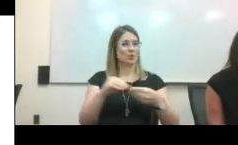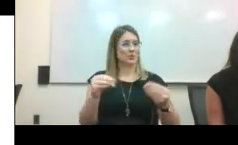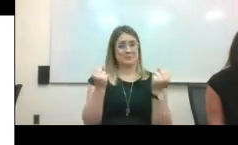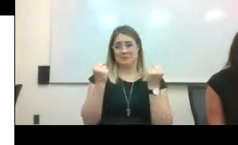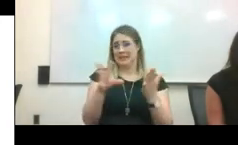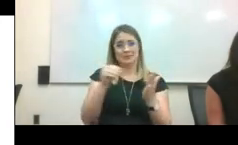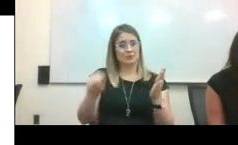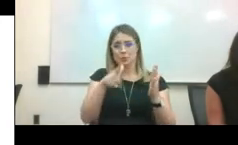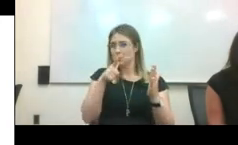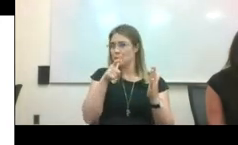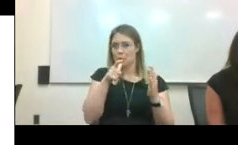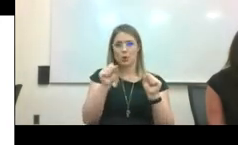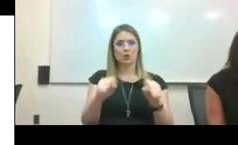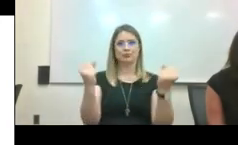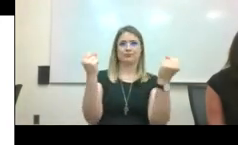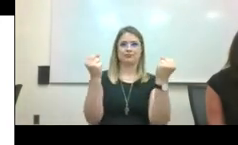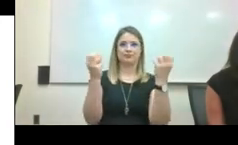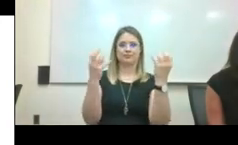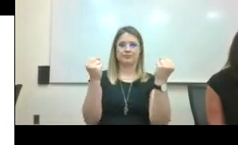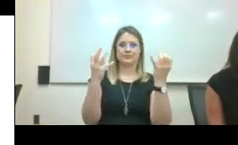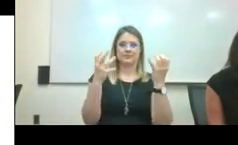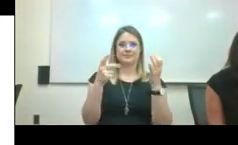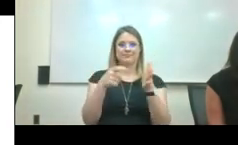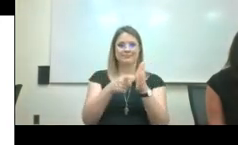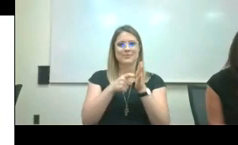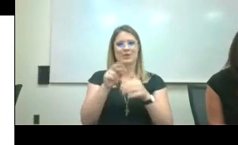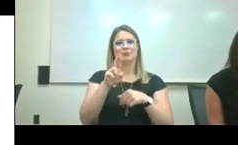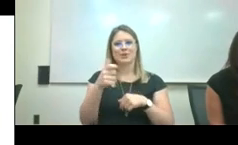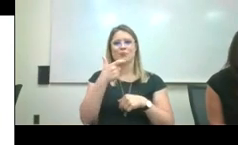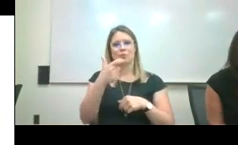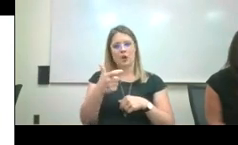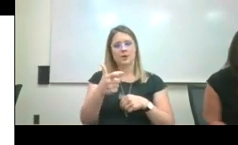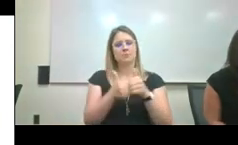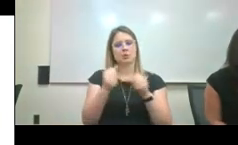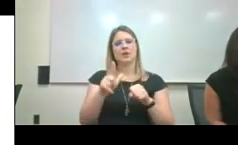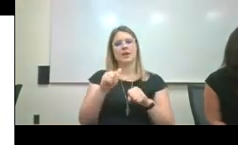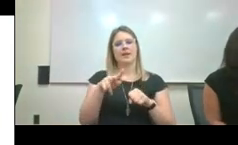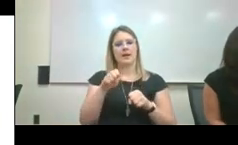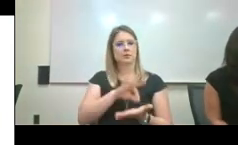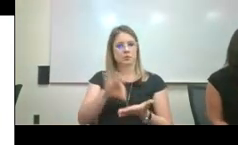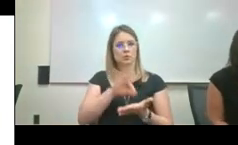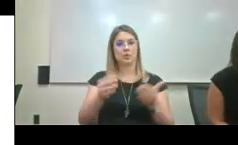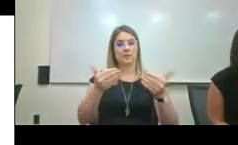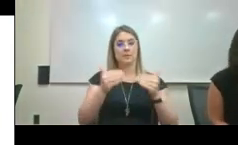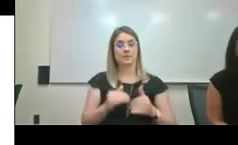that were going through it in a way that the person couldn't be marking it at the same time. The last one is piloting.